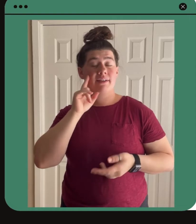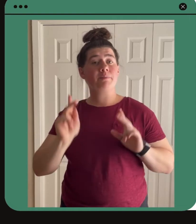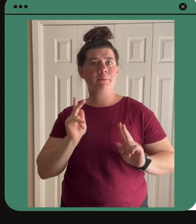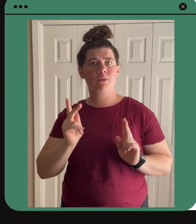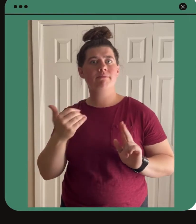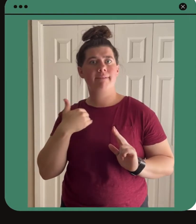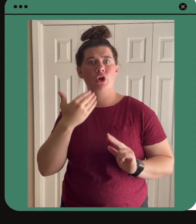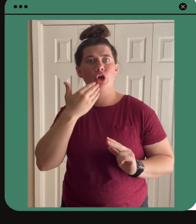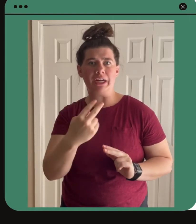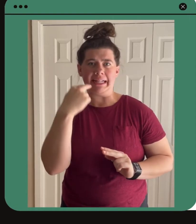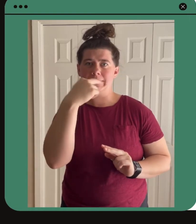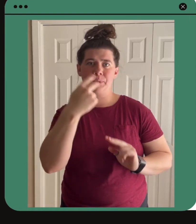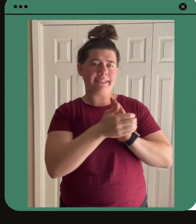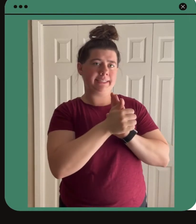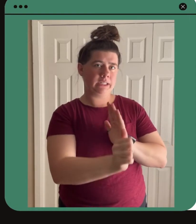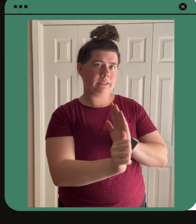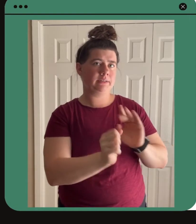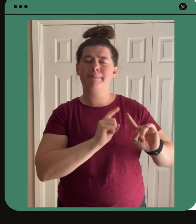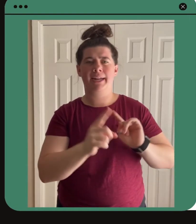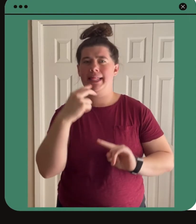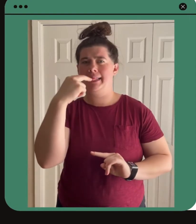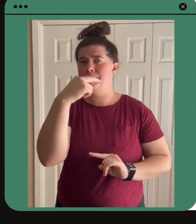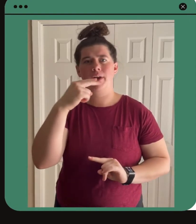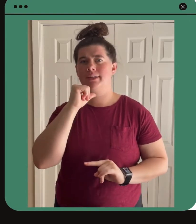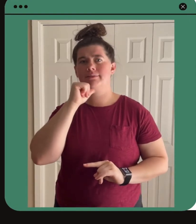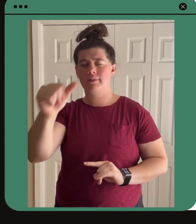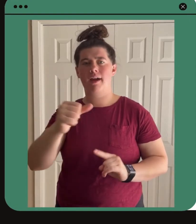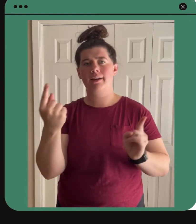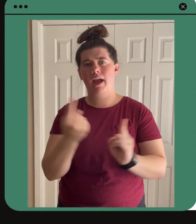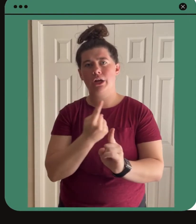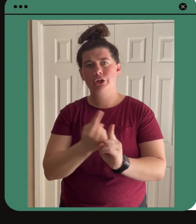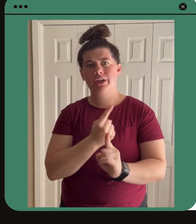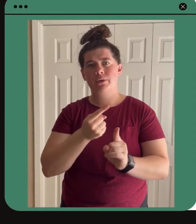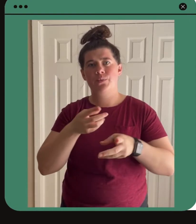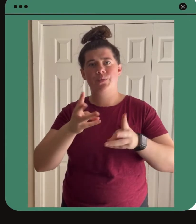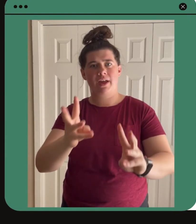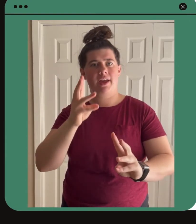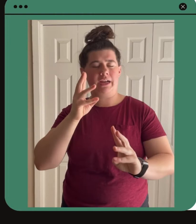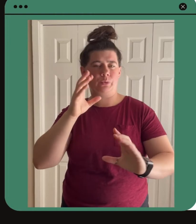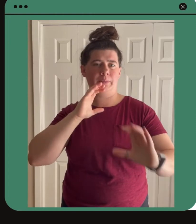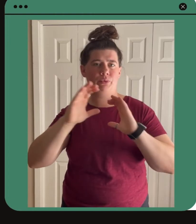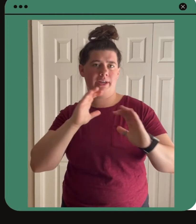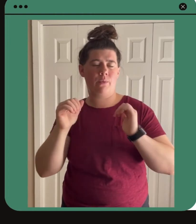Some deaf people are really good at lip reading, but lip reading itself is not an accurate way to communicate